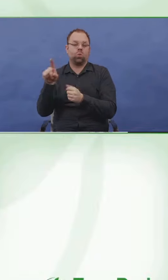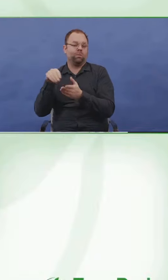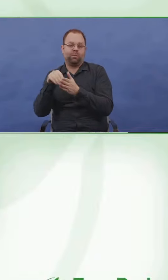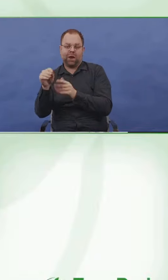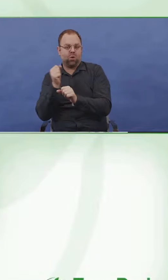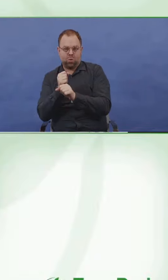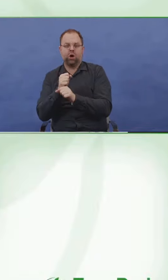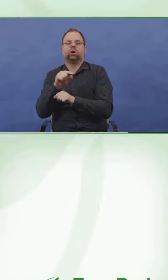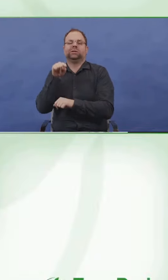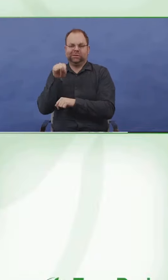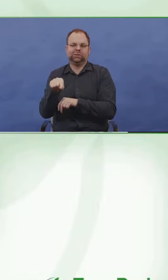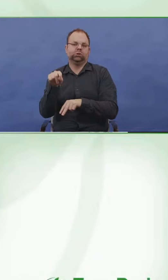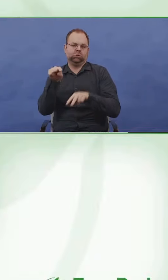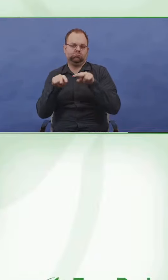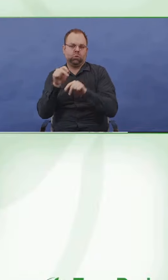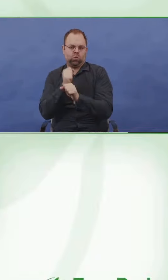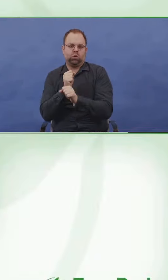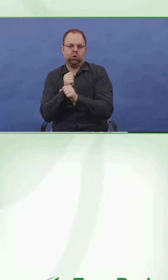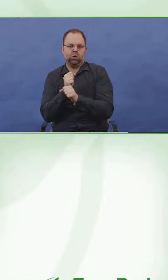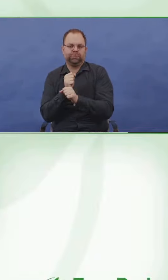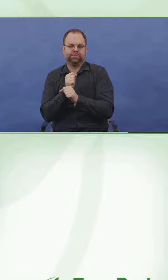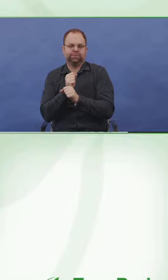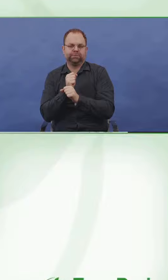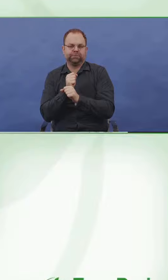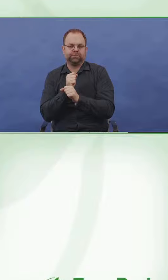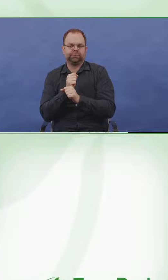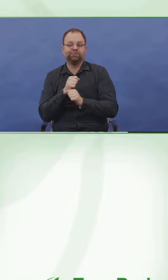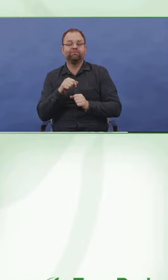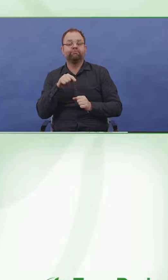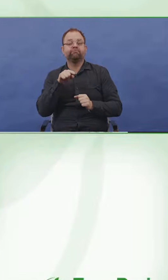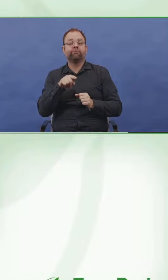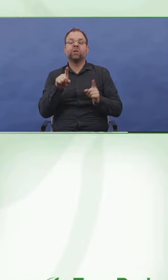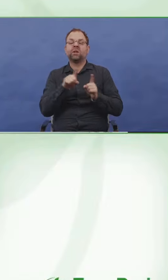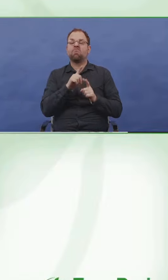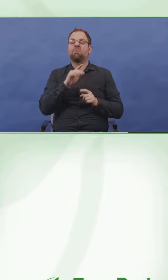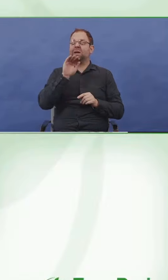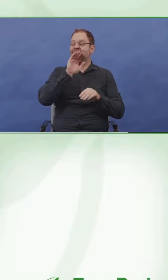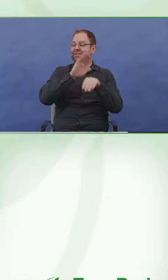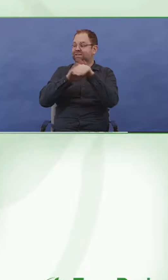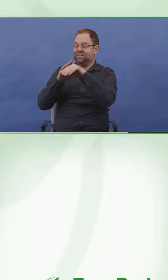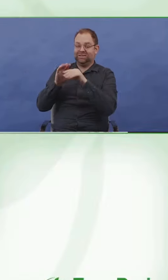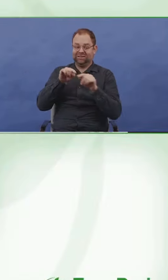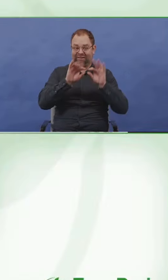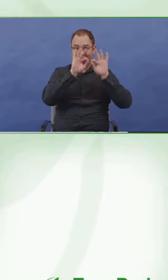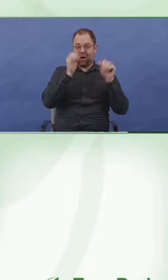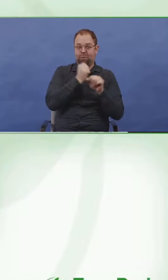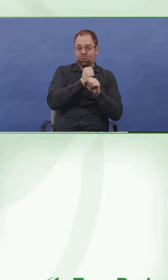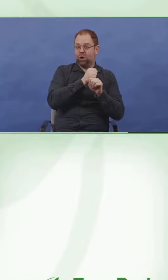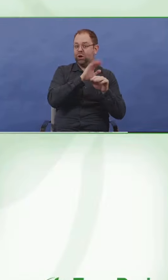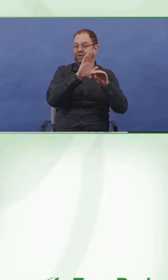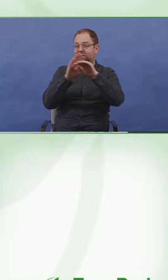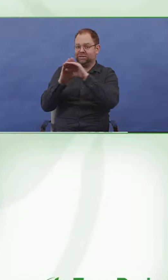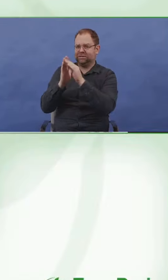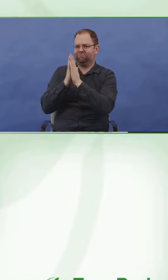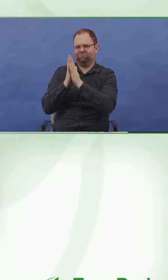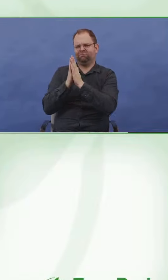K work based on social protection. That's called cash for care.